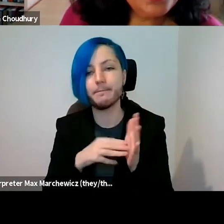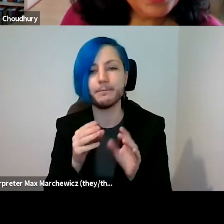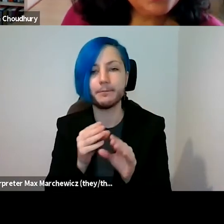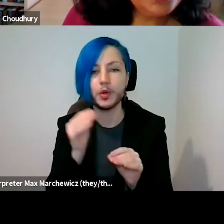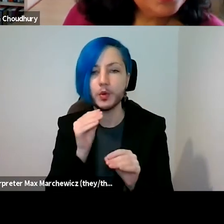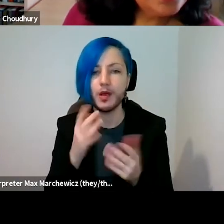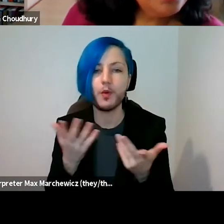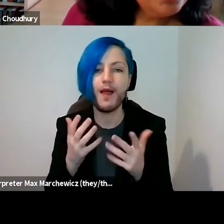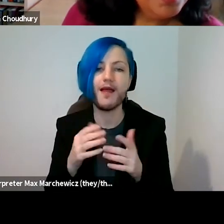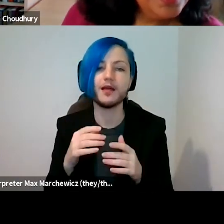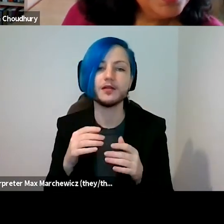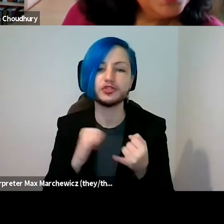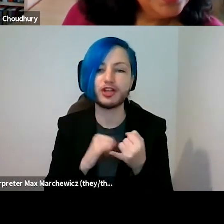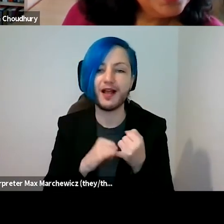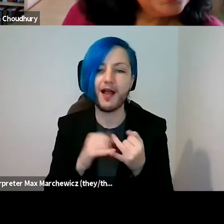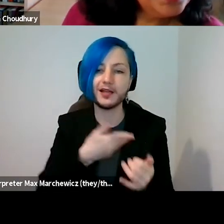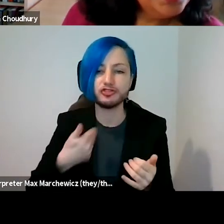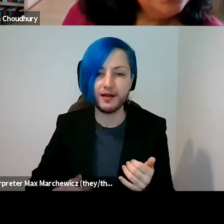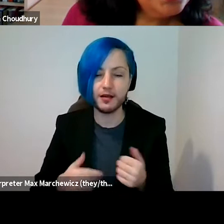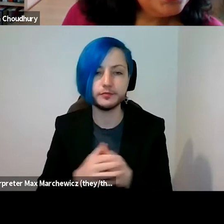And this one, the next one is from London Illustrated News.